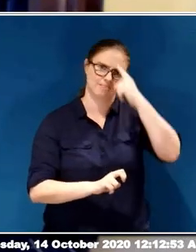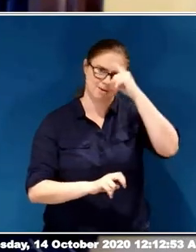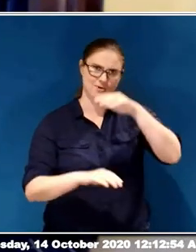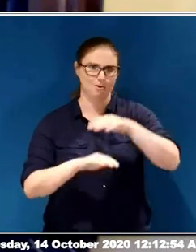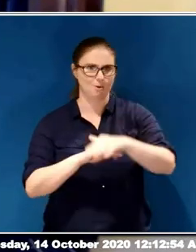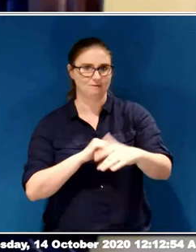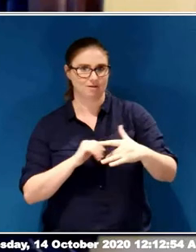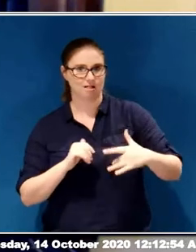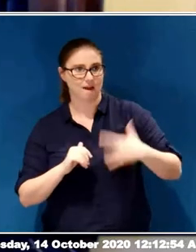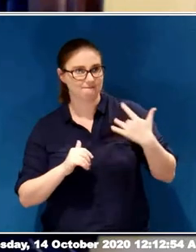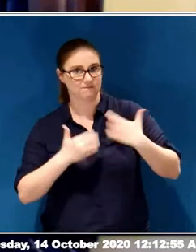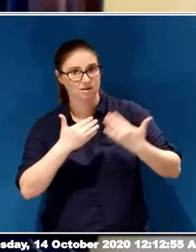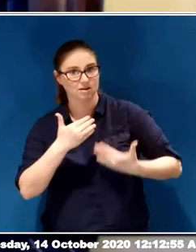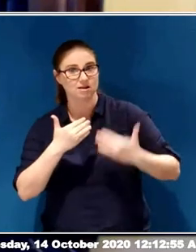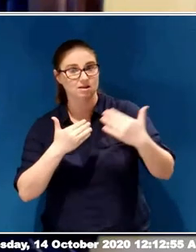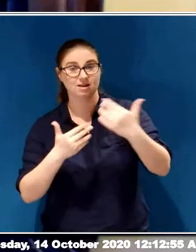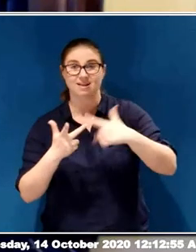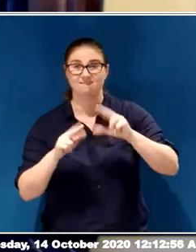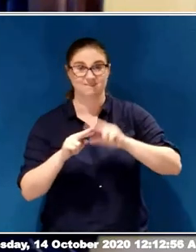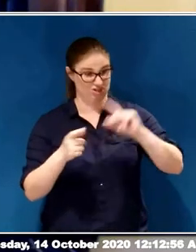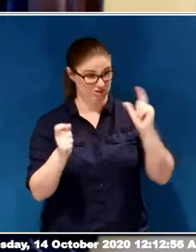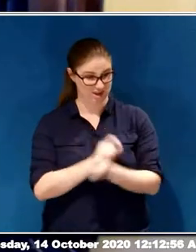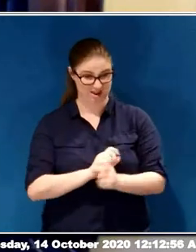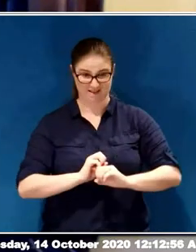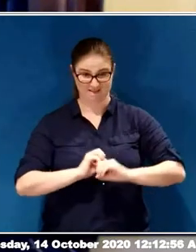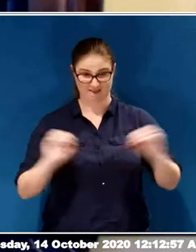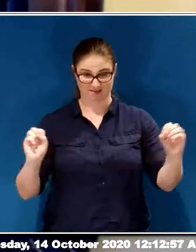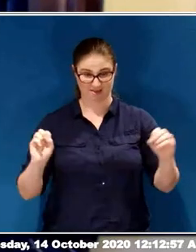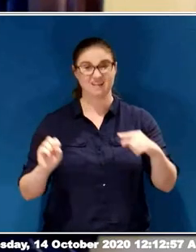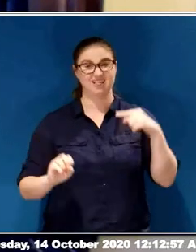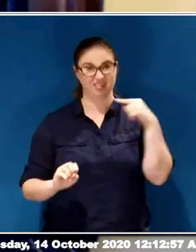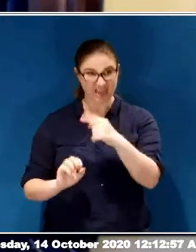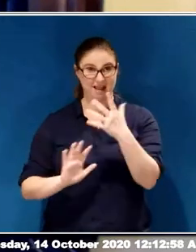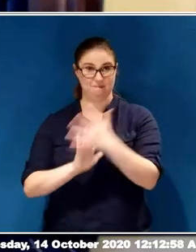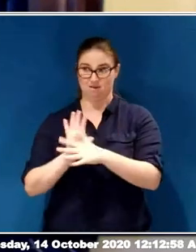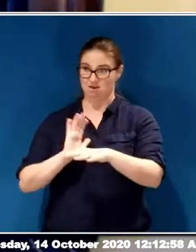action to make sure that happens because it leads to an impoverished future for those children.